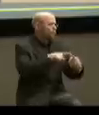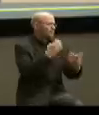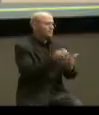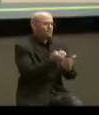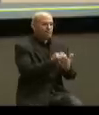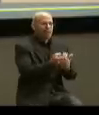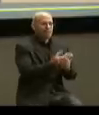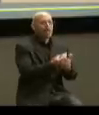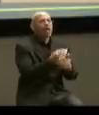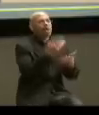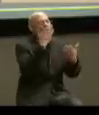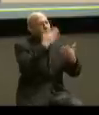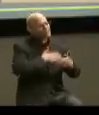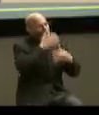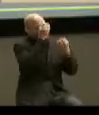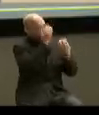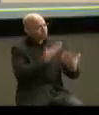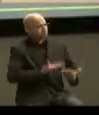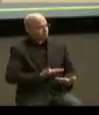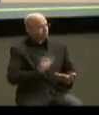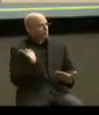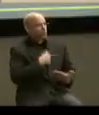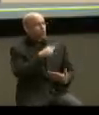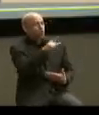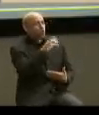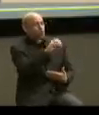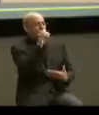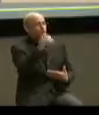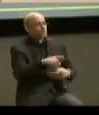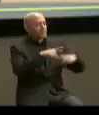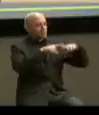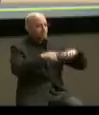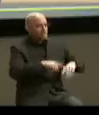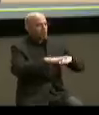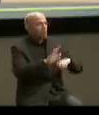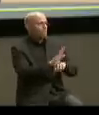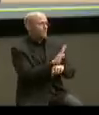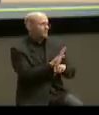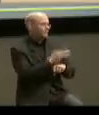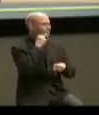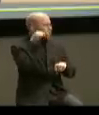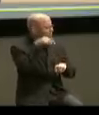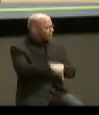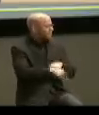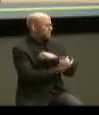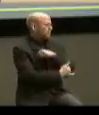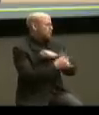KNOW. WE ARE 100% DEPENDENT ON BUSINESS FOR THIS COUNTRY TO SURVIVE.